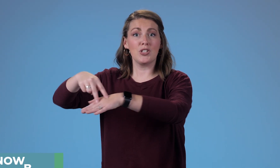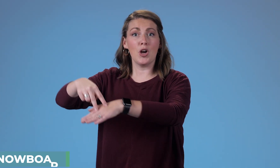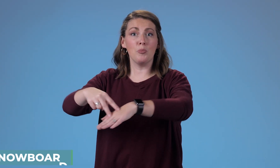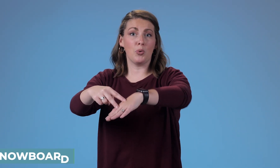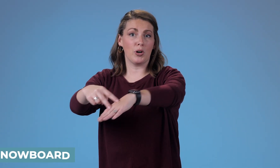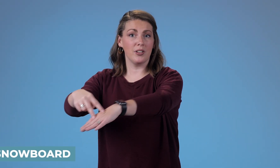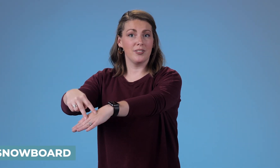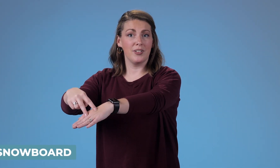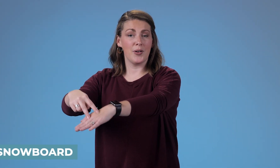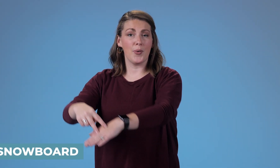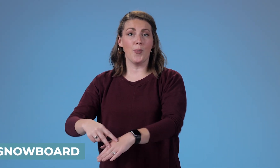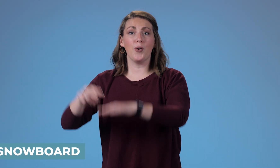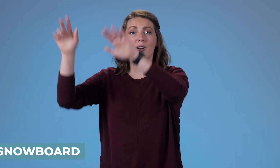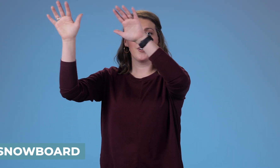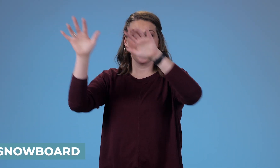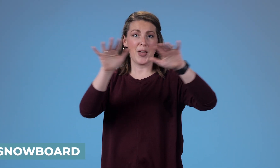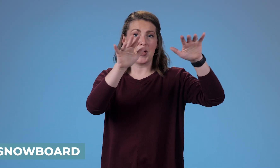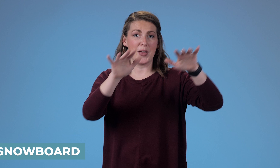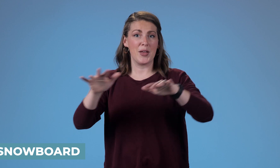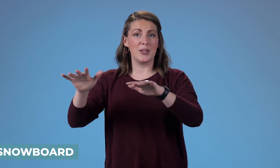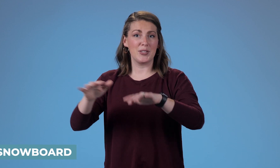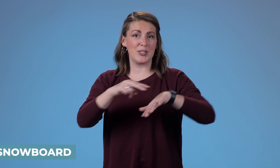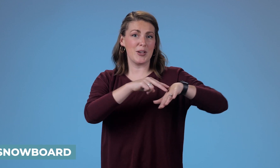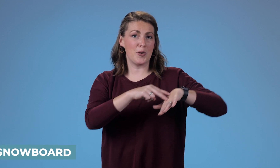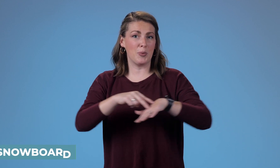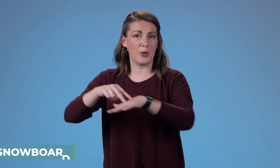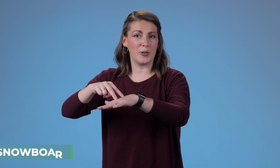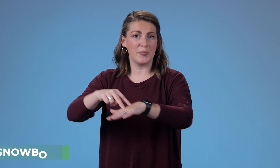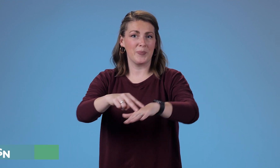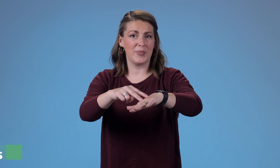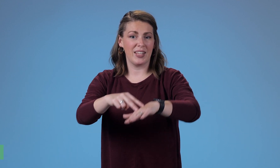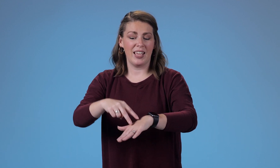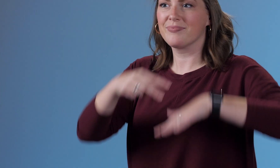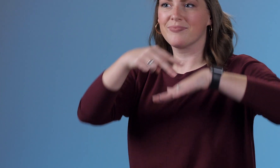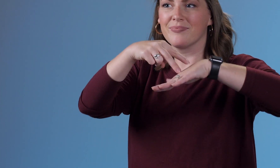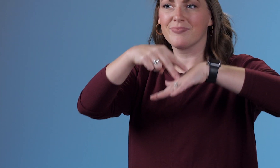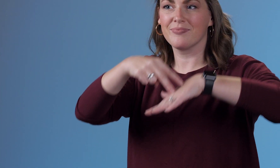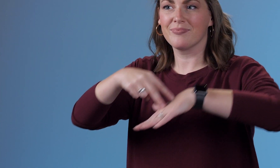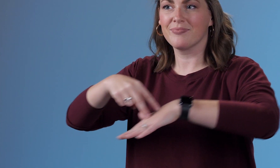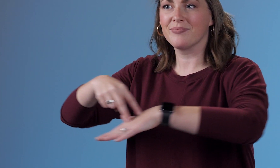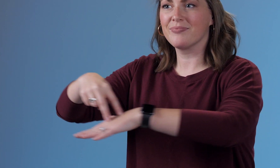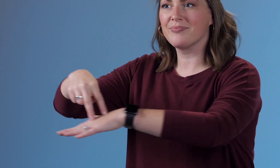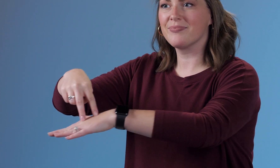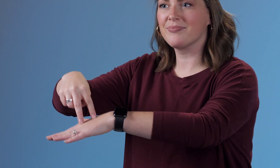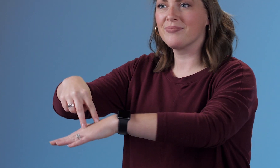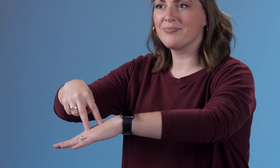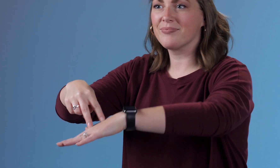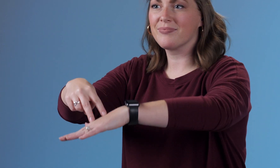SNOWBOARD or SNOWBOARD It's like the board going down the mountain.